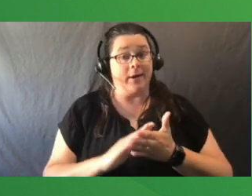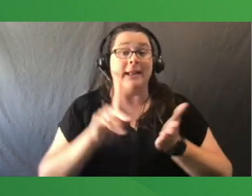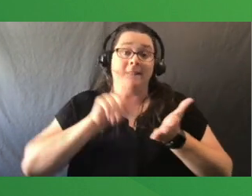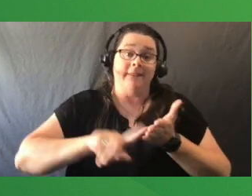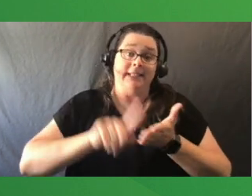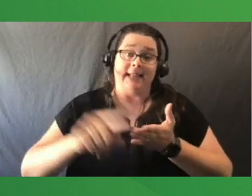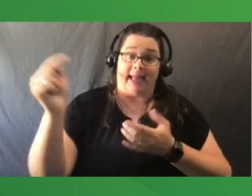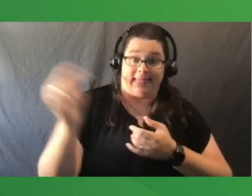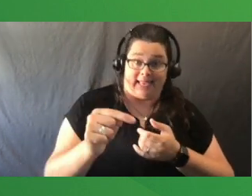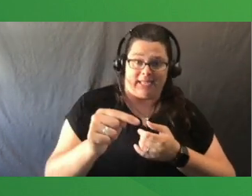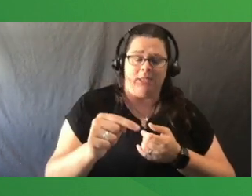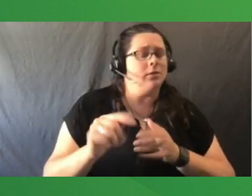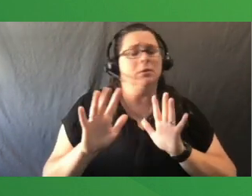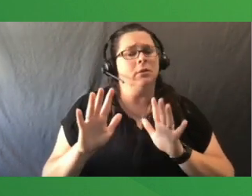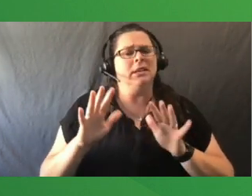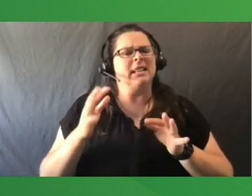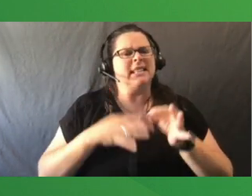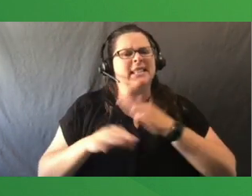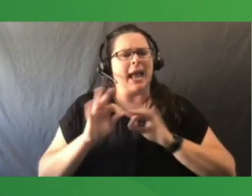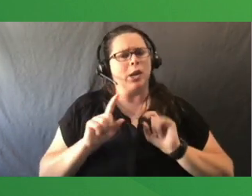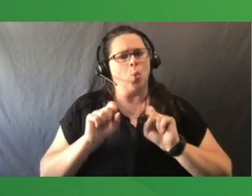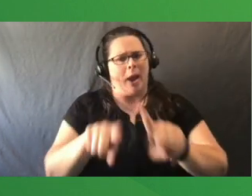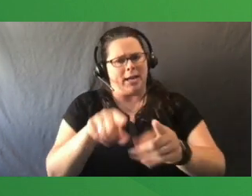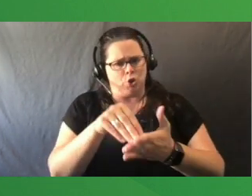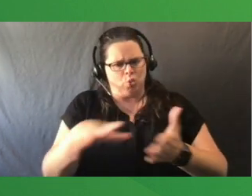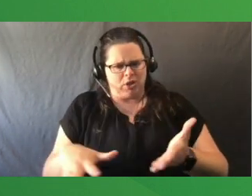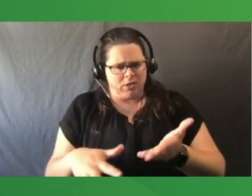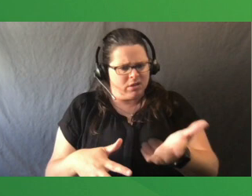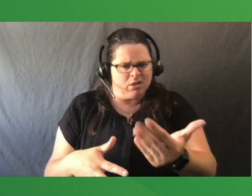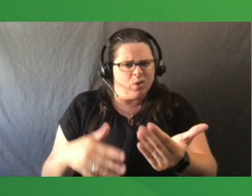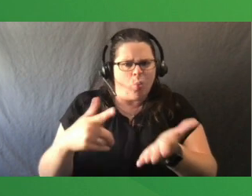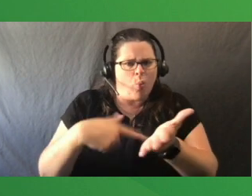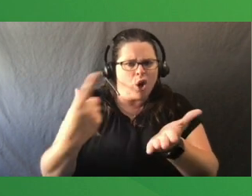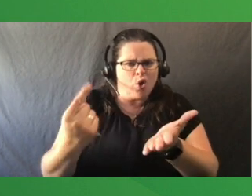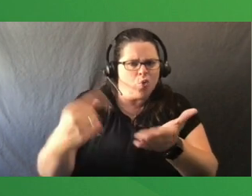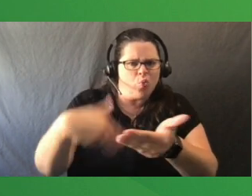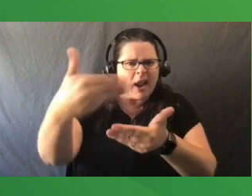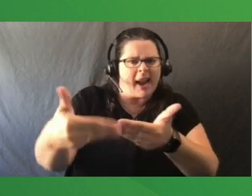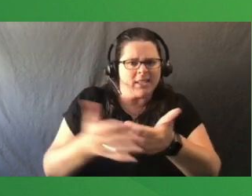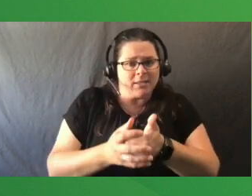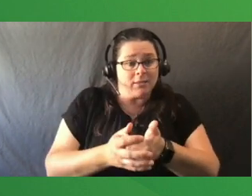you ask the students what they need to know next. So we might have just figured something out.